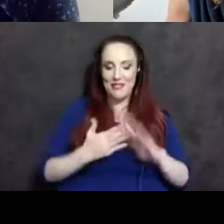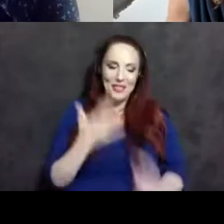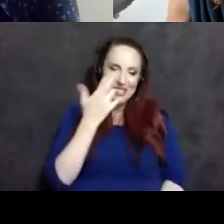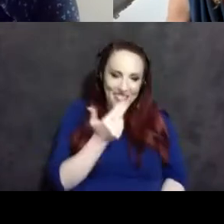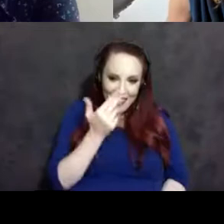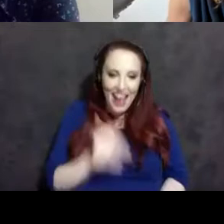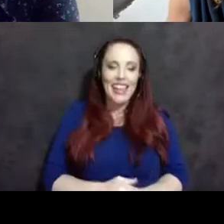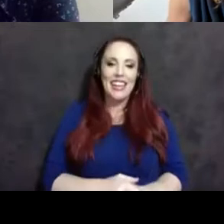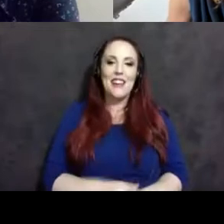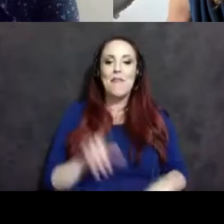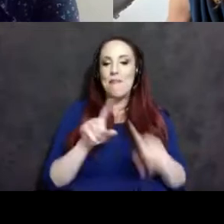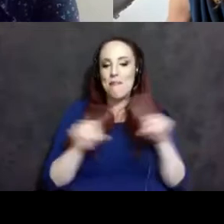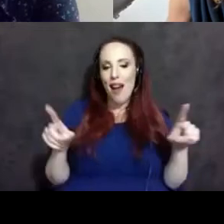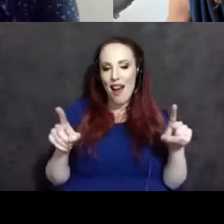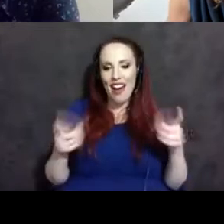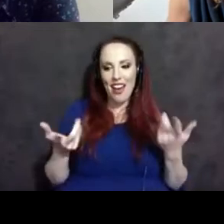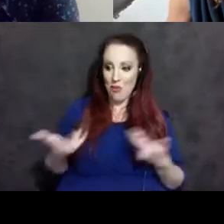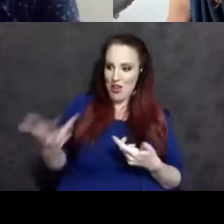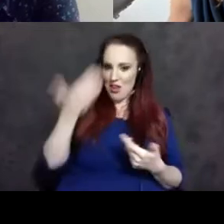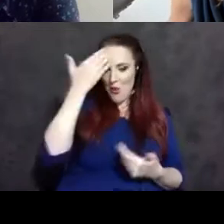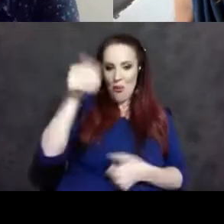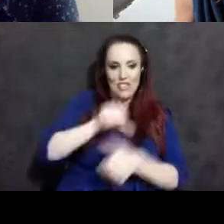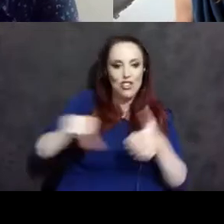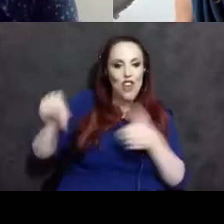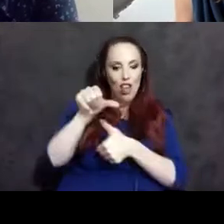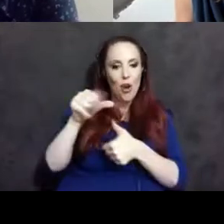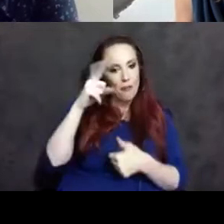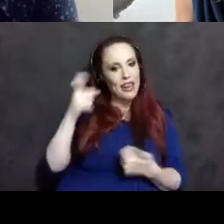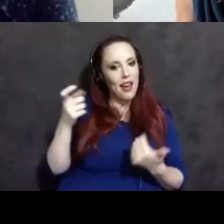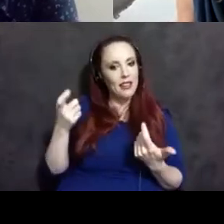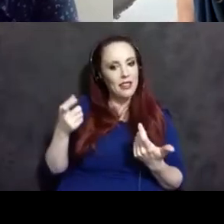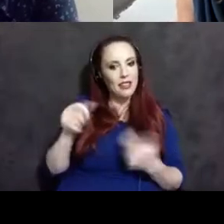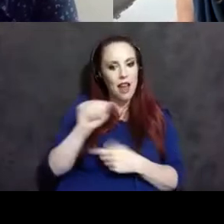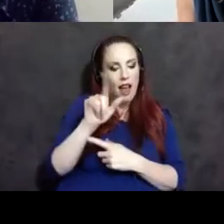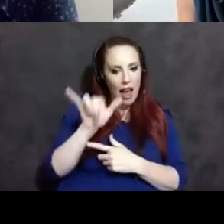But we all, like, know each other because they are allies through making space that